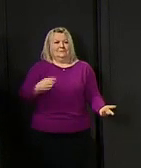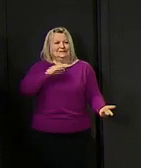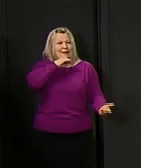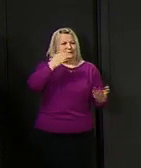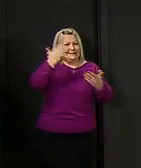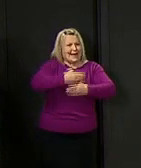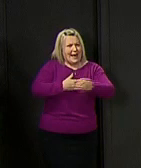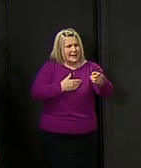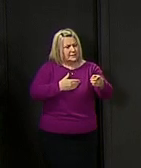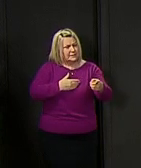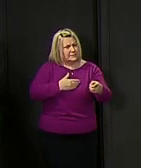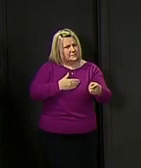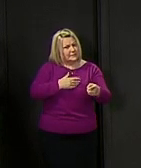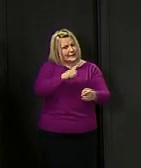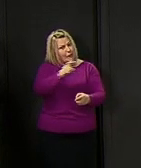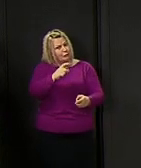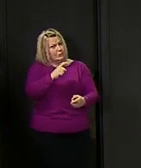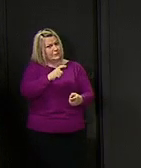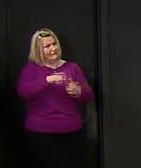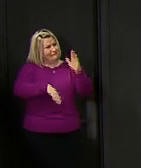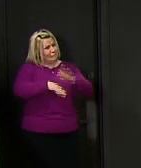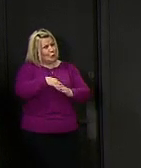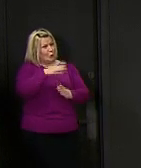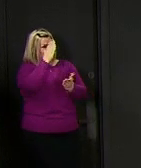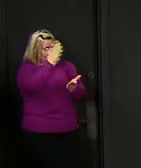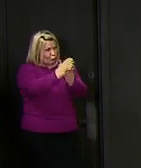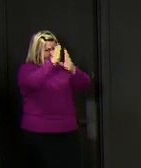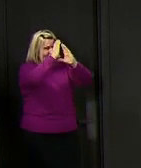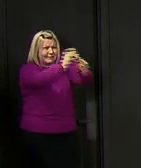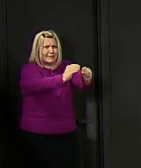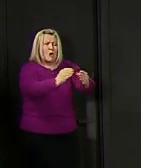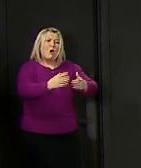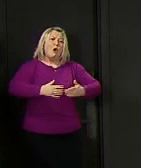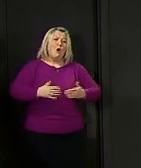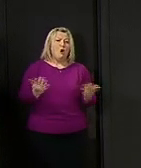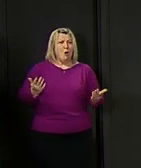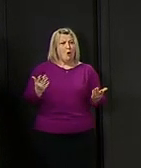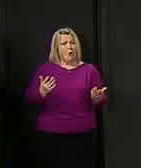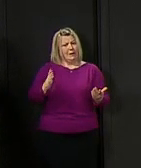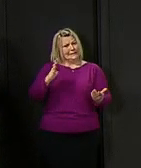the full truth of this, and then when you found out before that media briefing on Sunday